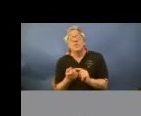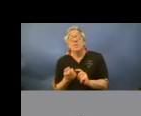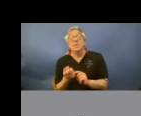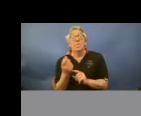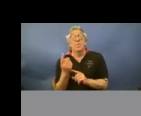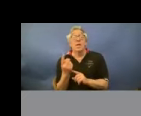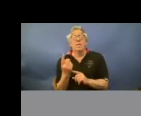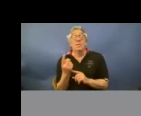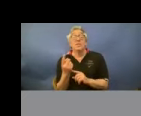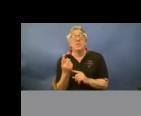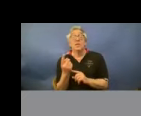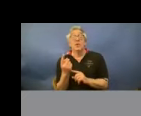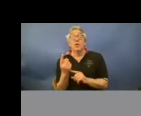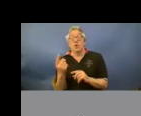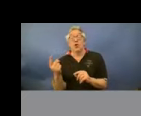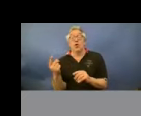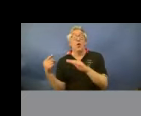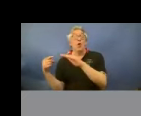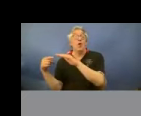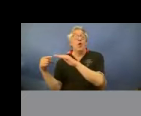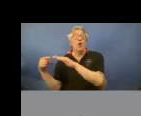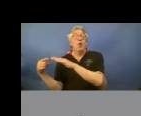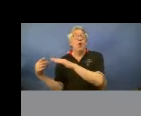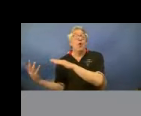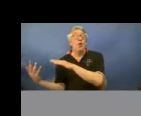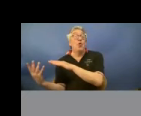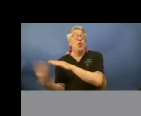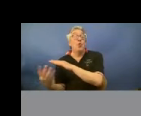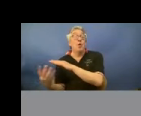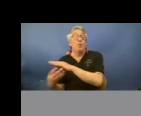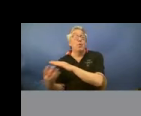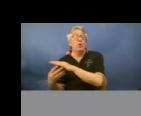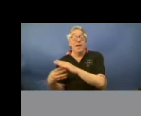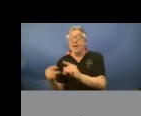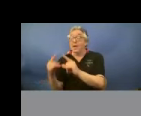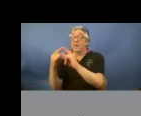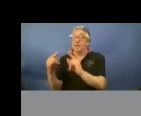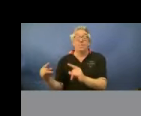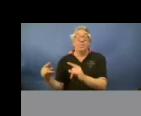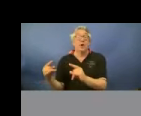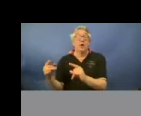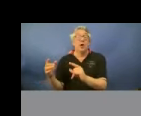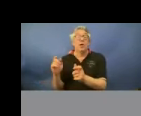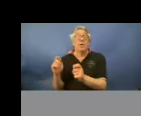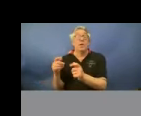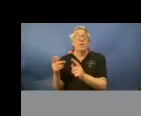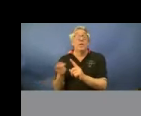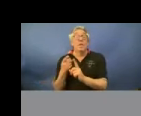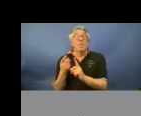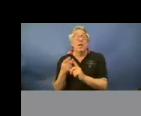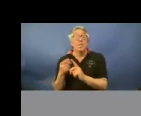It should be specifically listed in concrete measures that should be taken, and should be measurable, have some indicators.